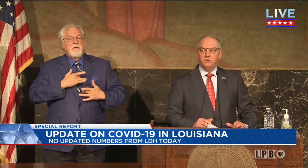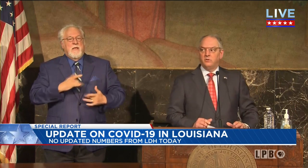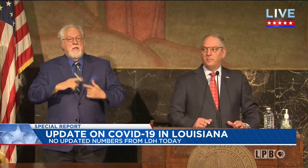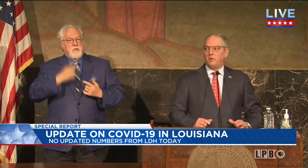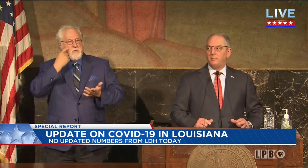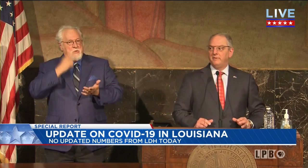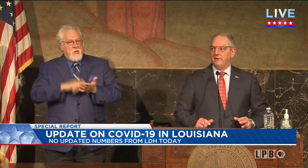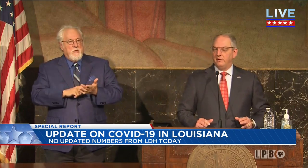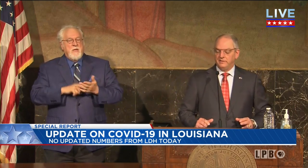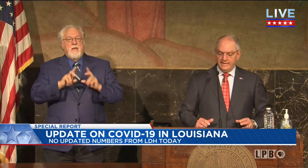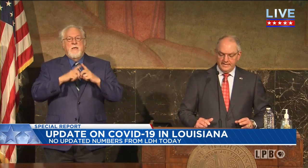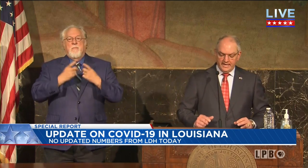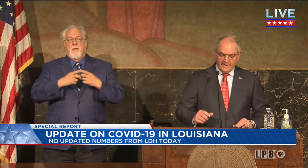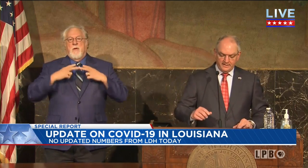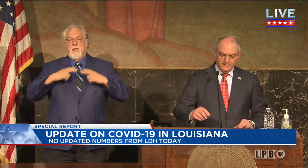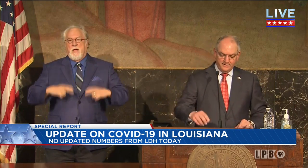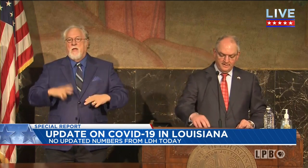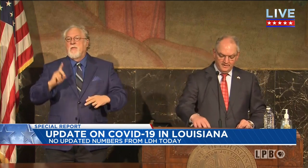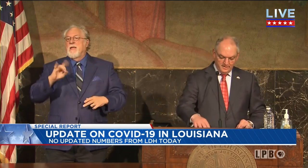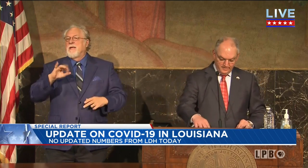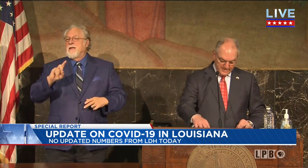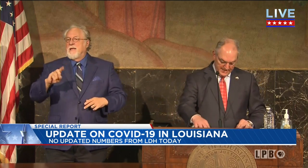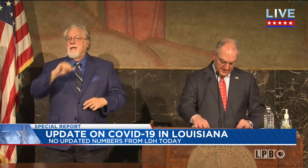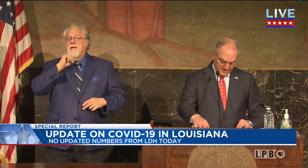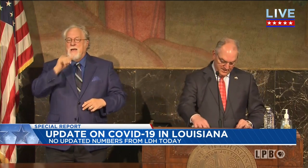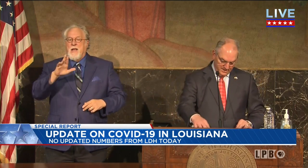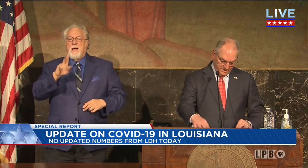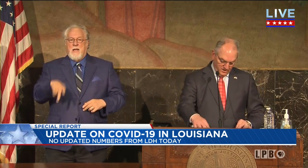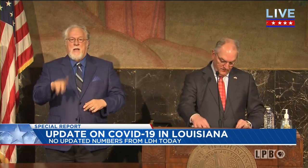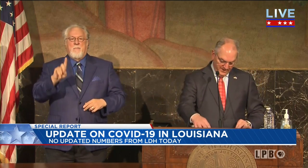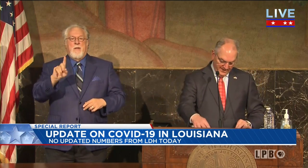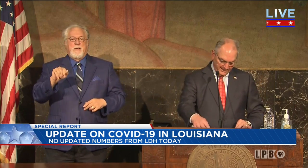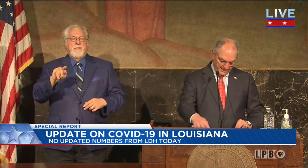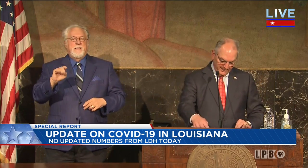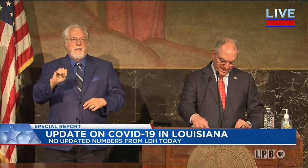NEW RECOVERY HOTLINE. AS THOSE OF YOU WHO PAY ATTENTION EVERY DAY ANYWAY ARE